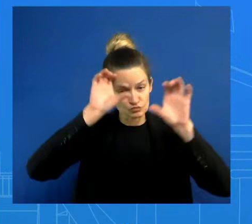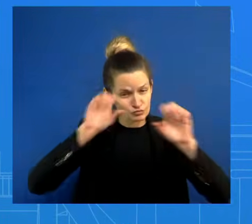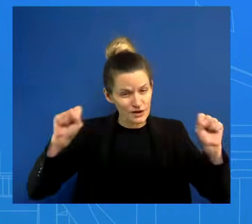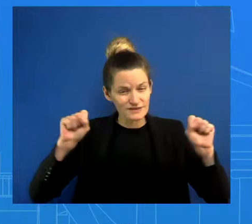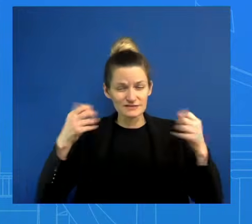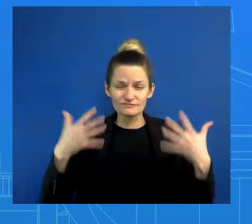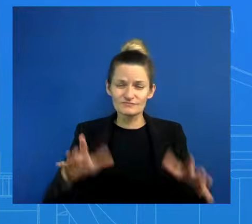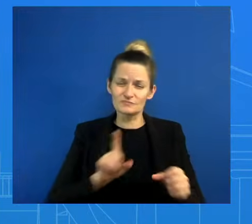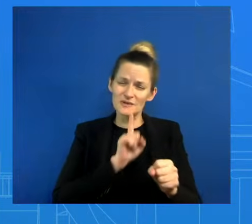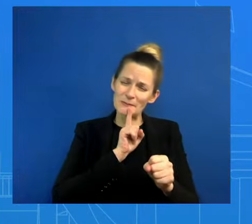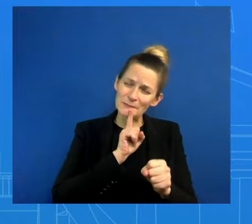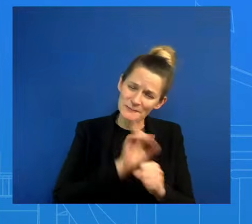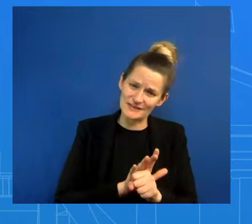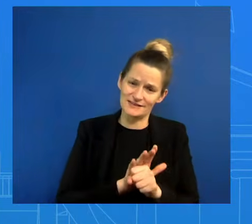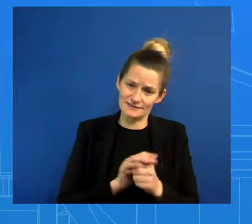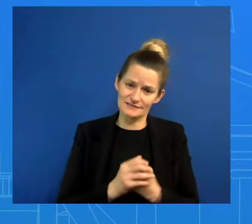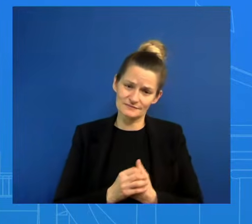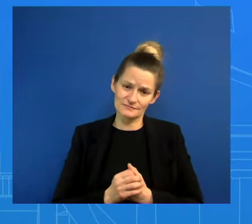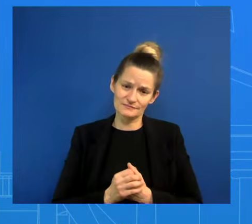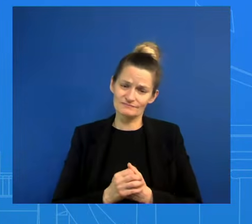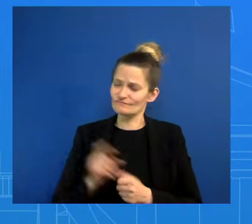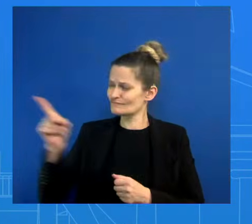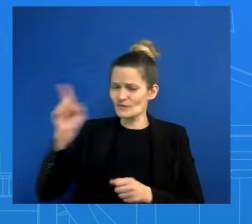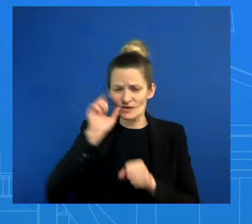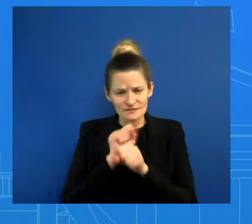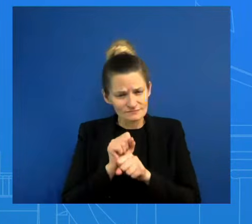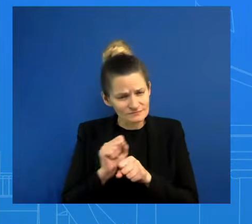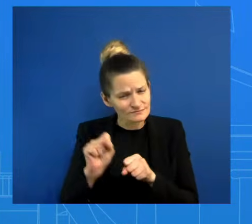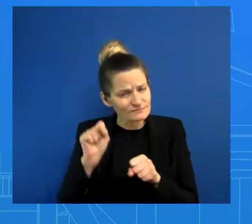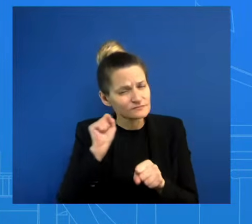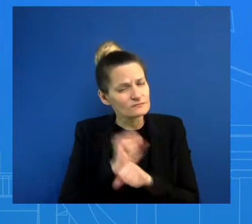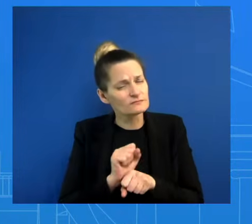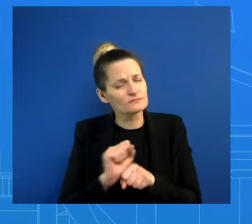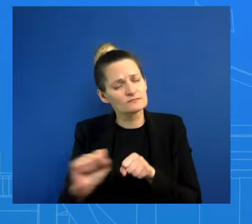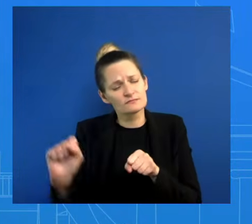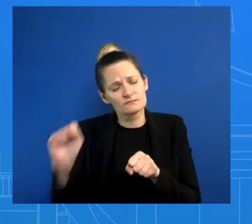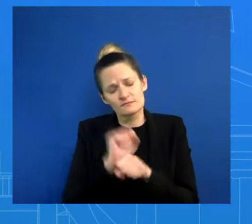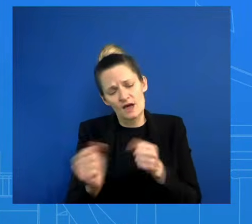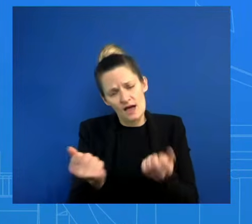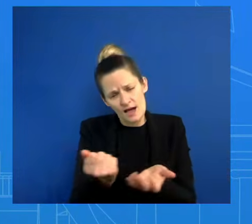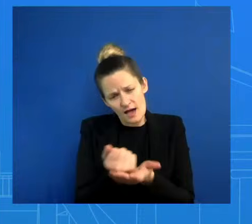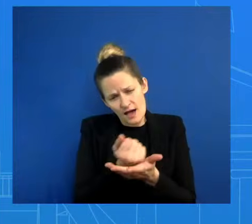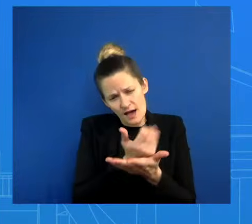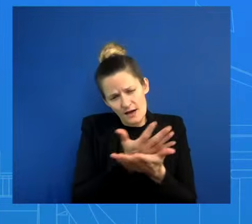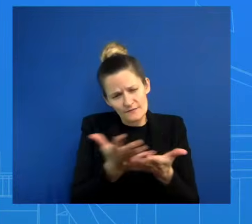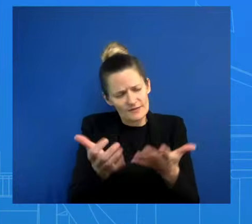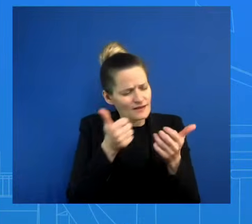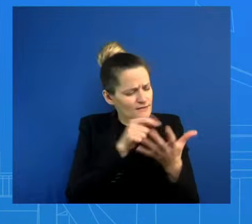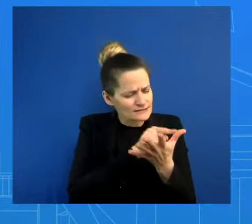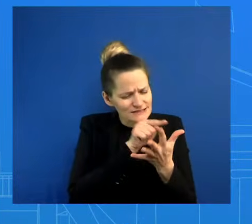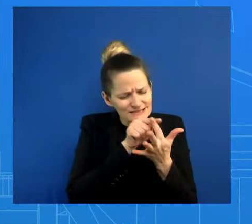to do everything that he possibly can to bring home Americans who are wrongfully detained and held hostage.